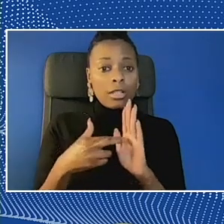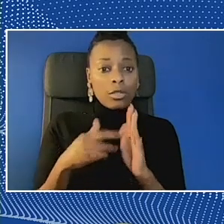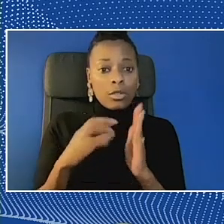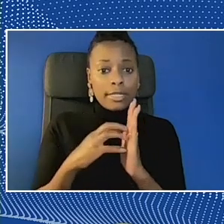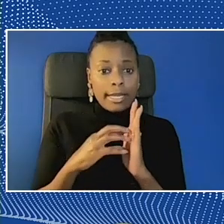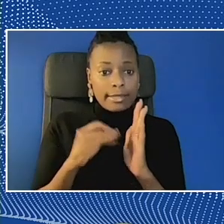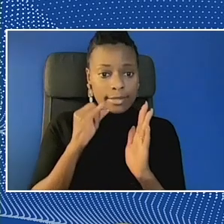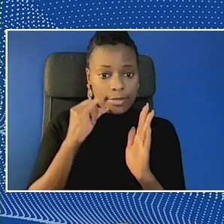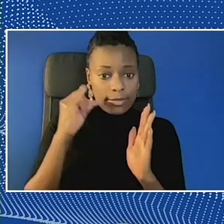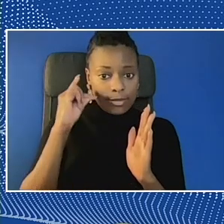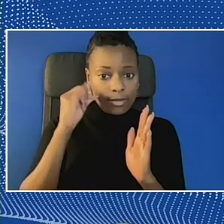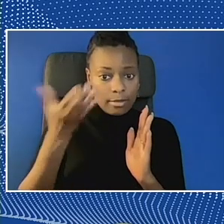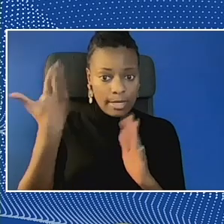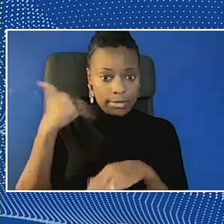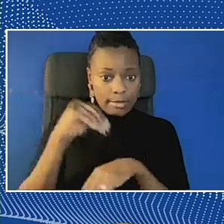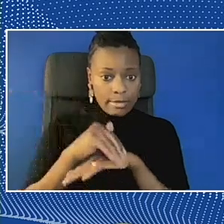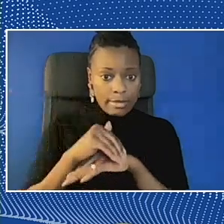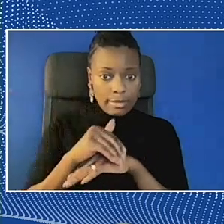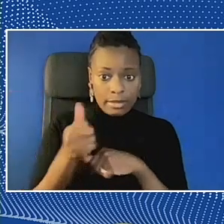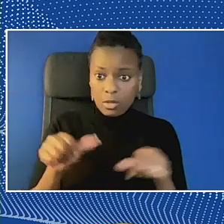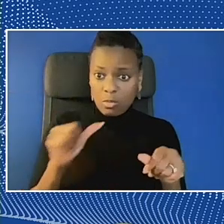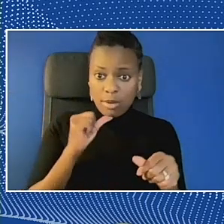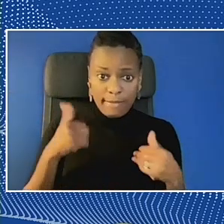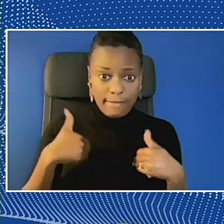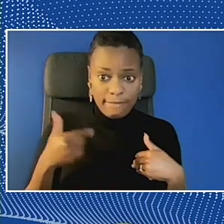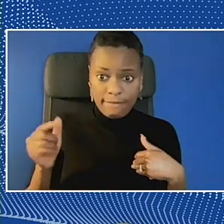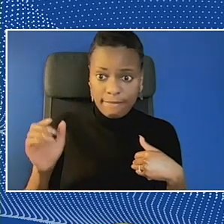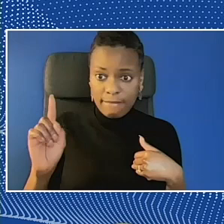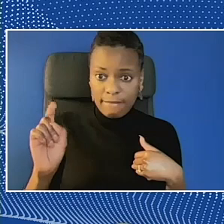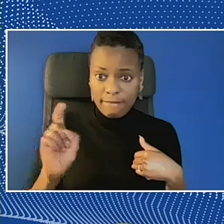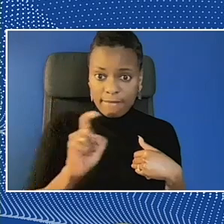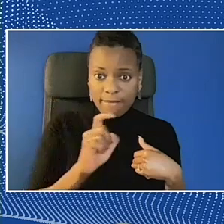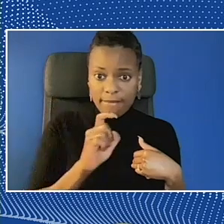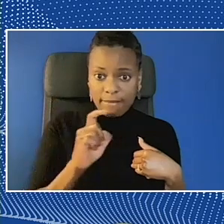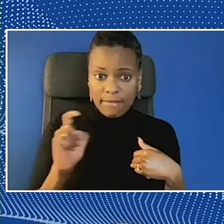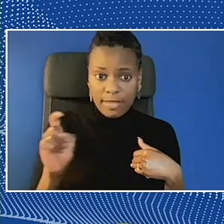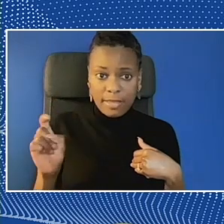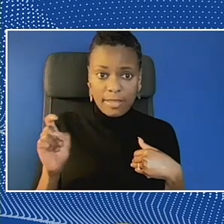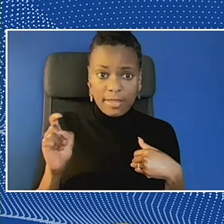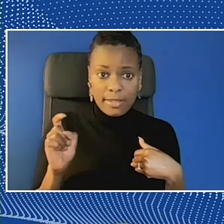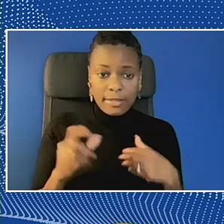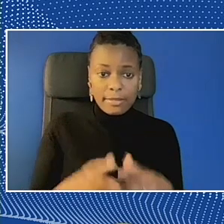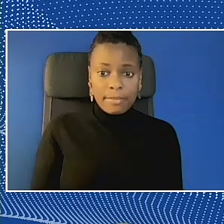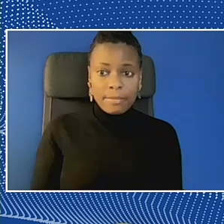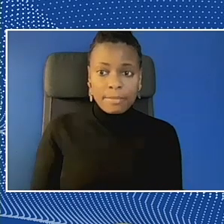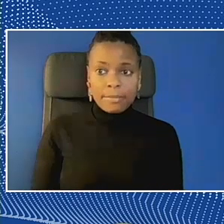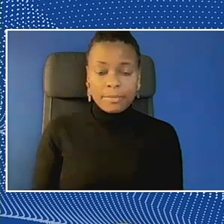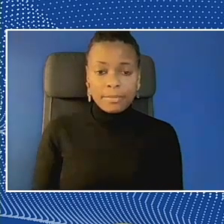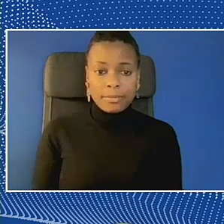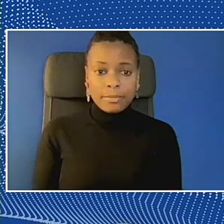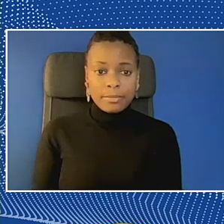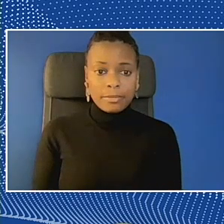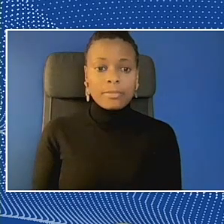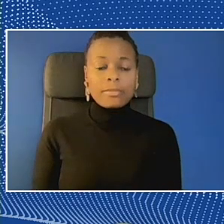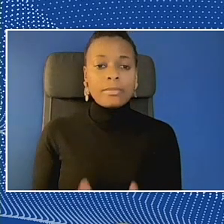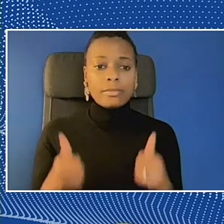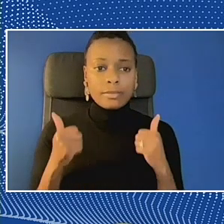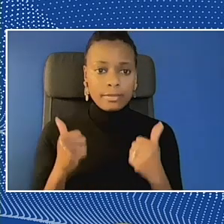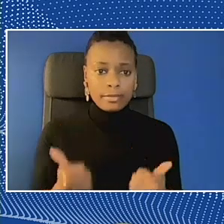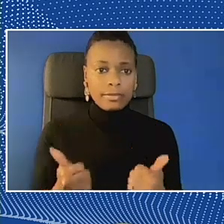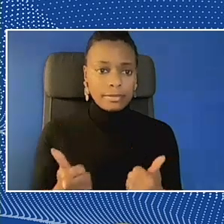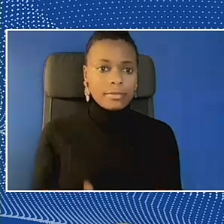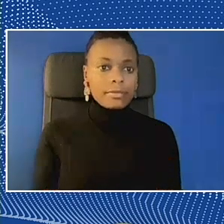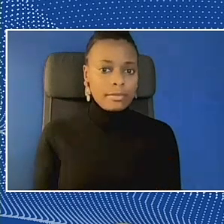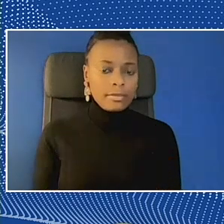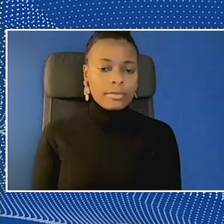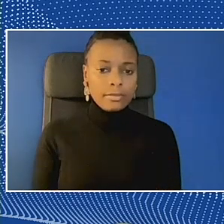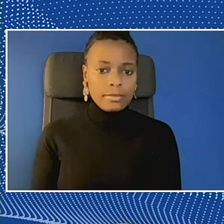Alright. Unless there's something else to